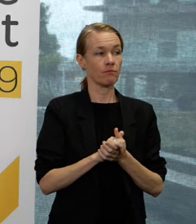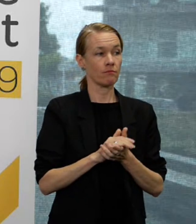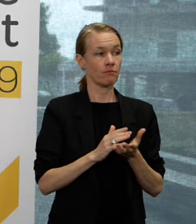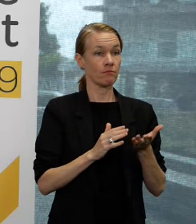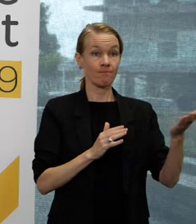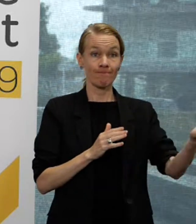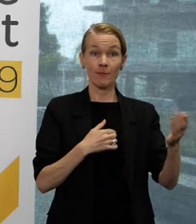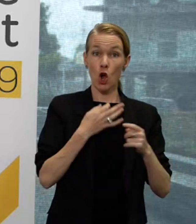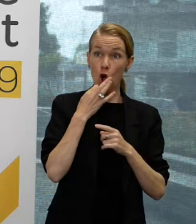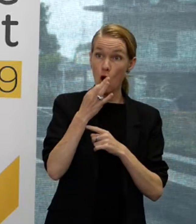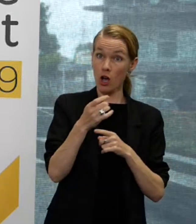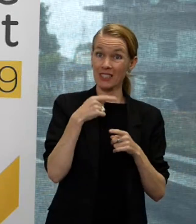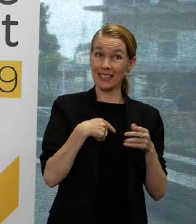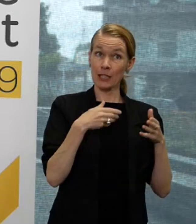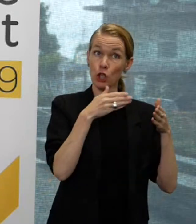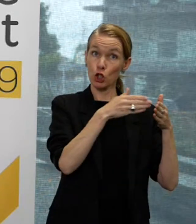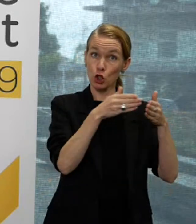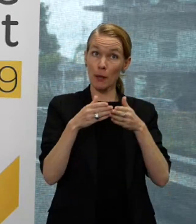that he's going in and working on, and then coming off?